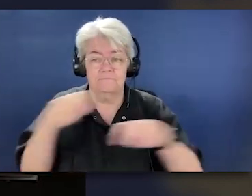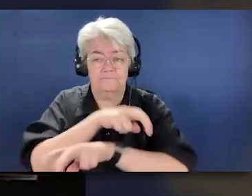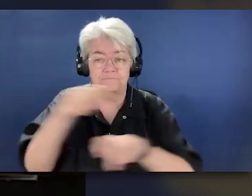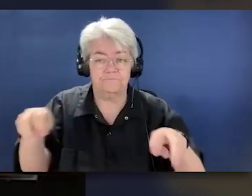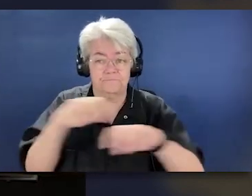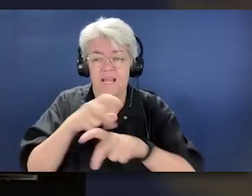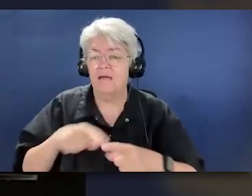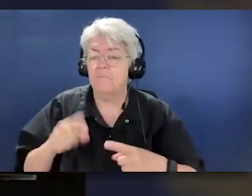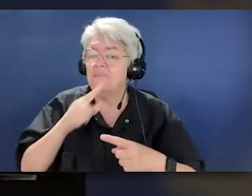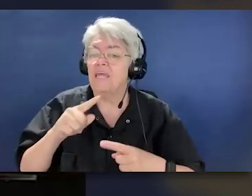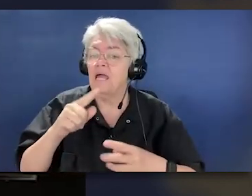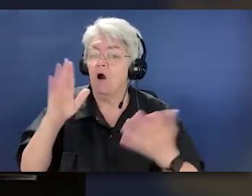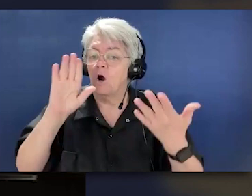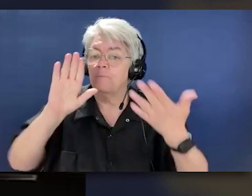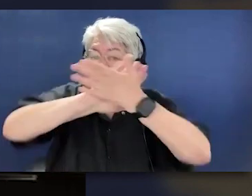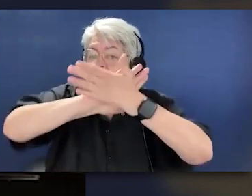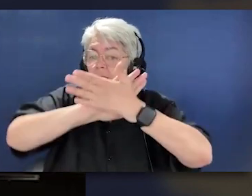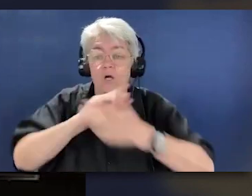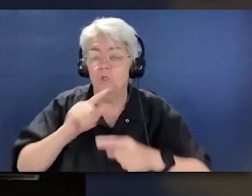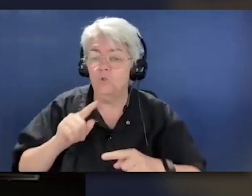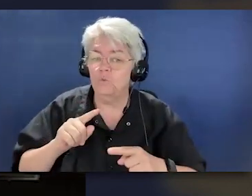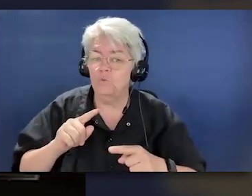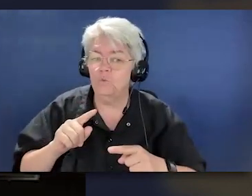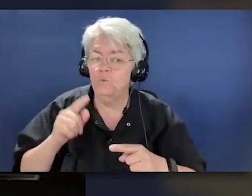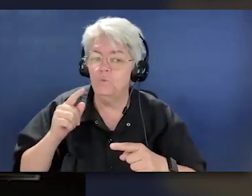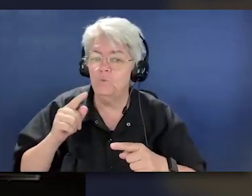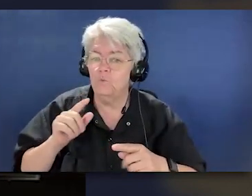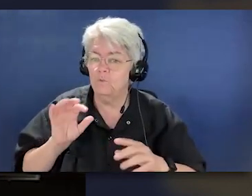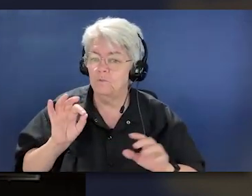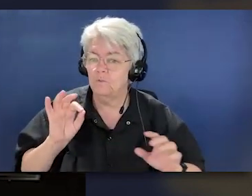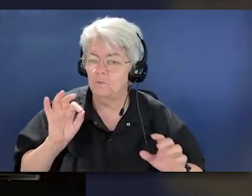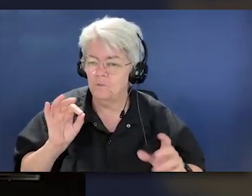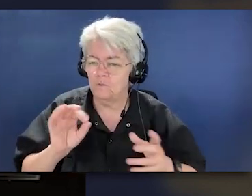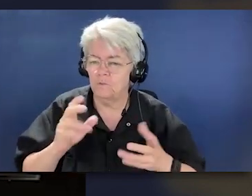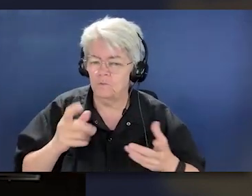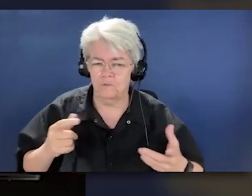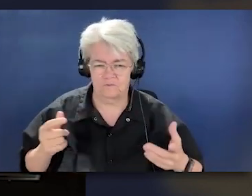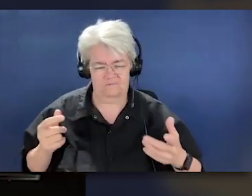rather than being able to contribute, we’re kind of like, I don’t know what that is, but I don’t